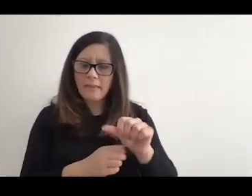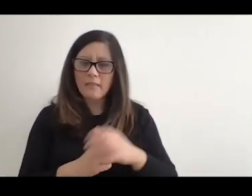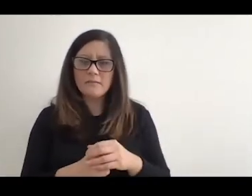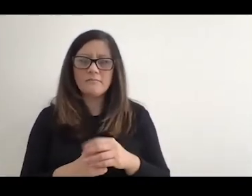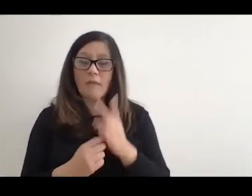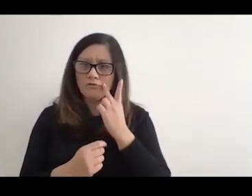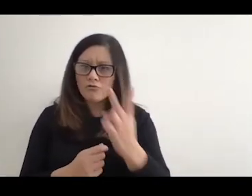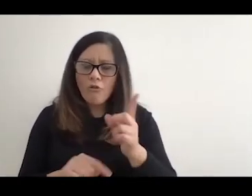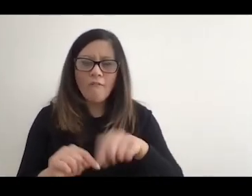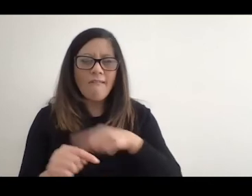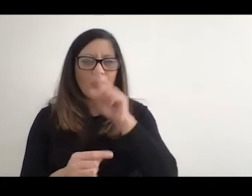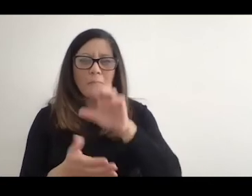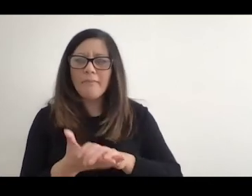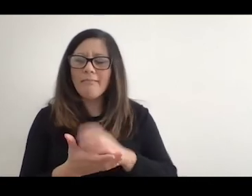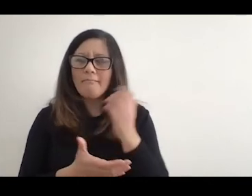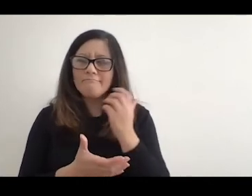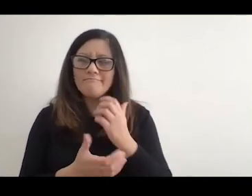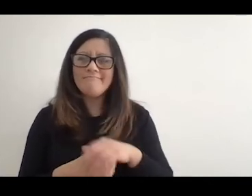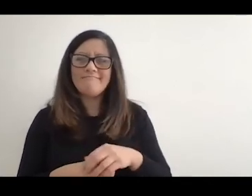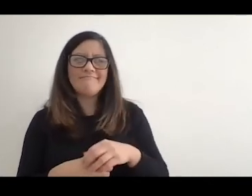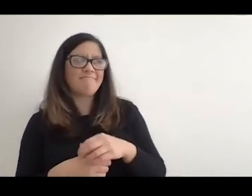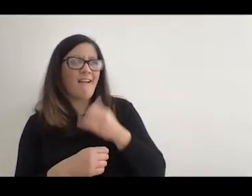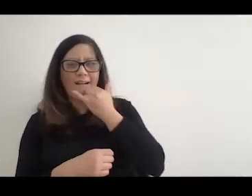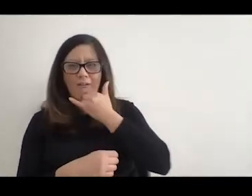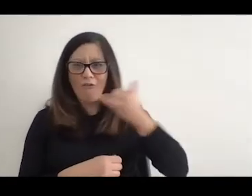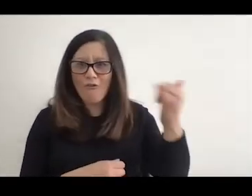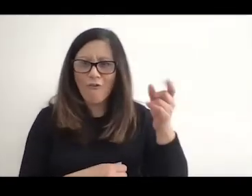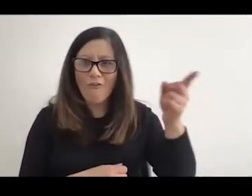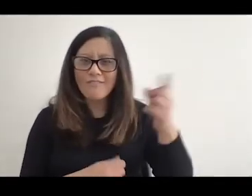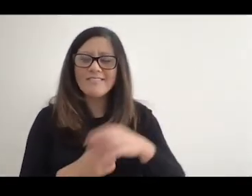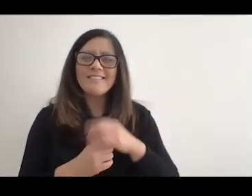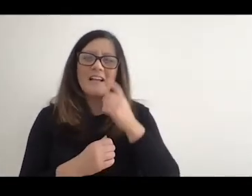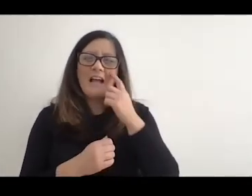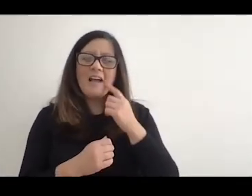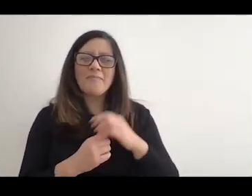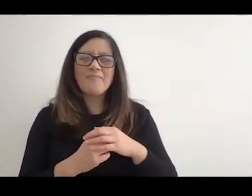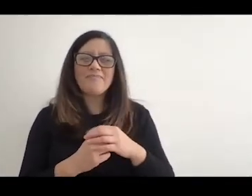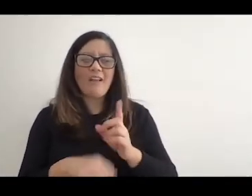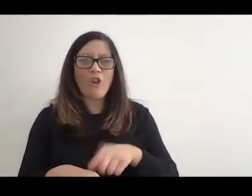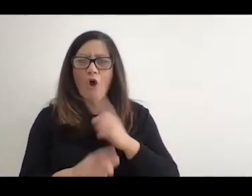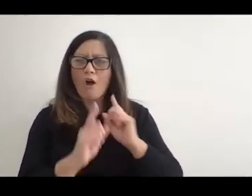I actually called her on the phone. And had a long conversation with her.